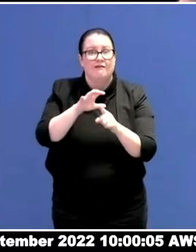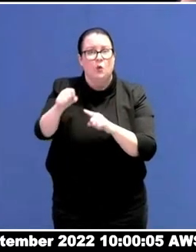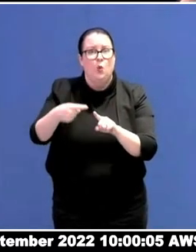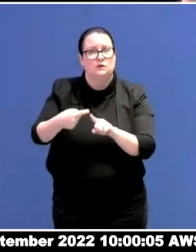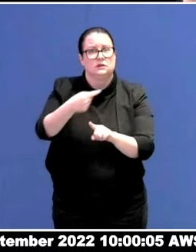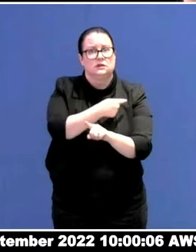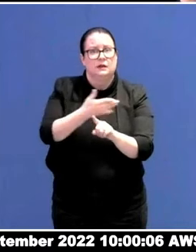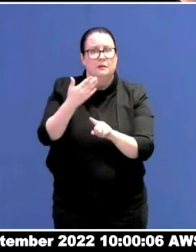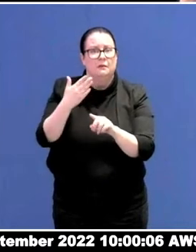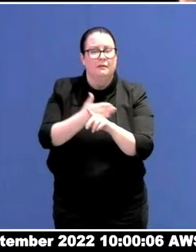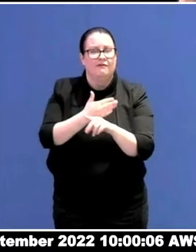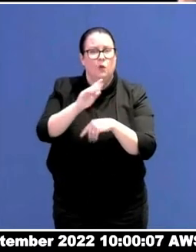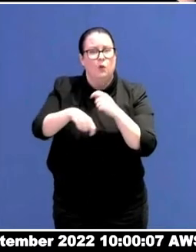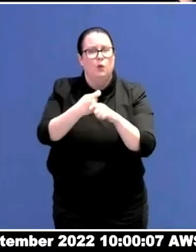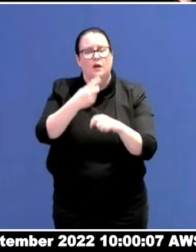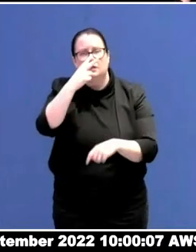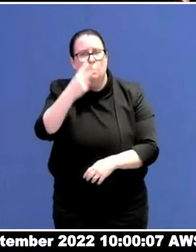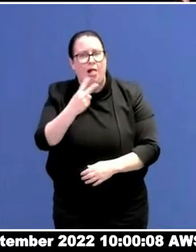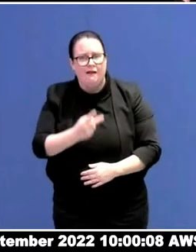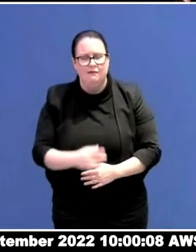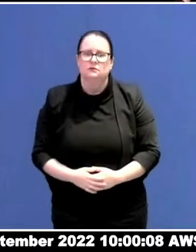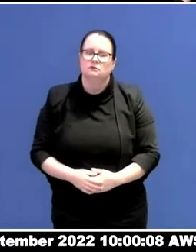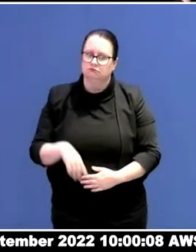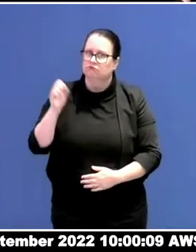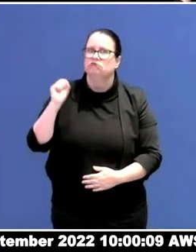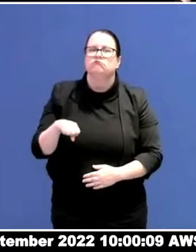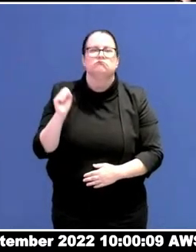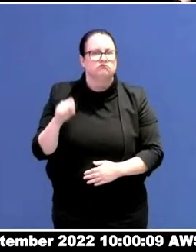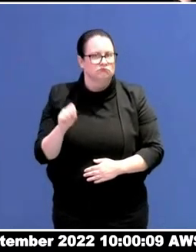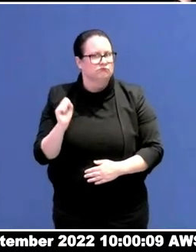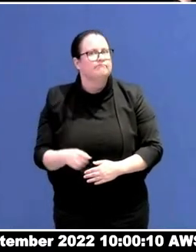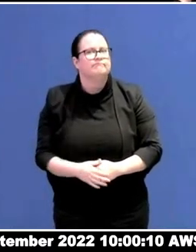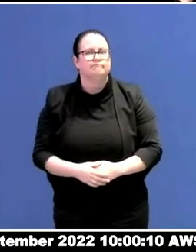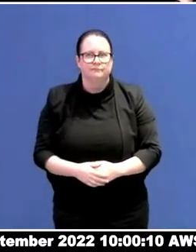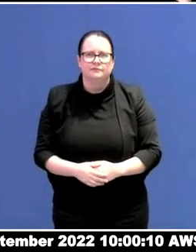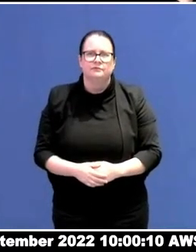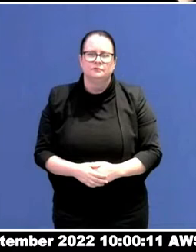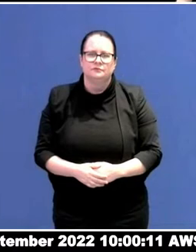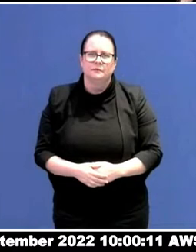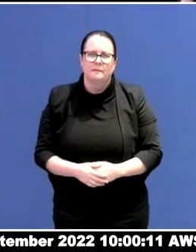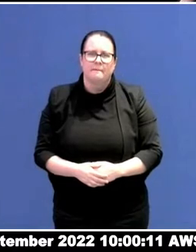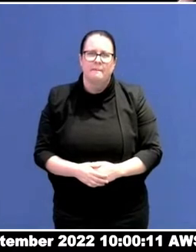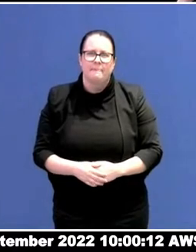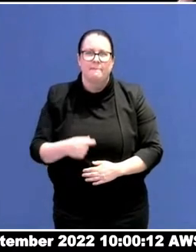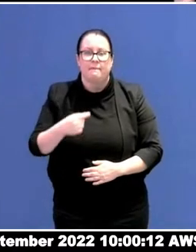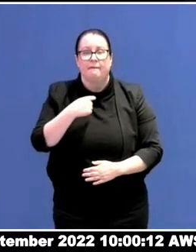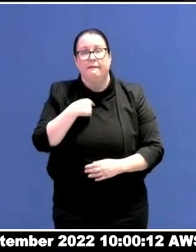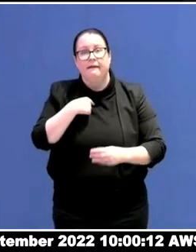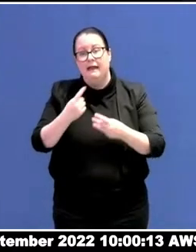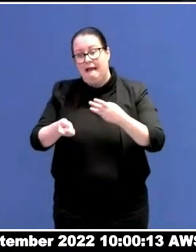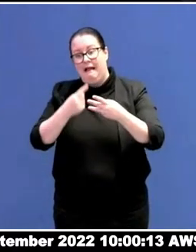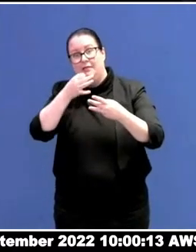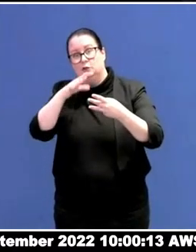Yes. Because of experiences with another child and with his